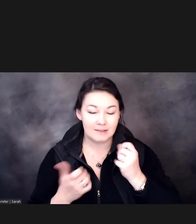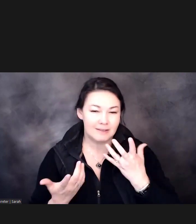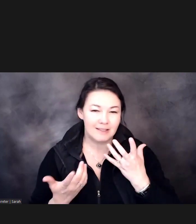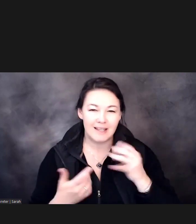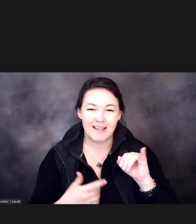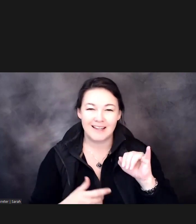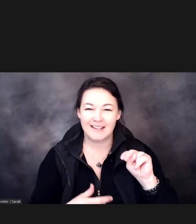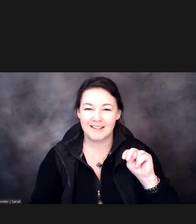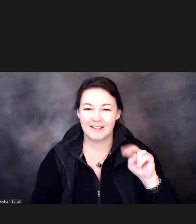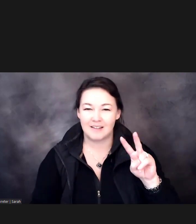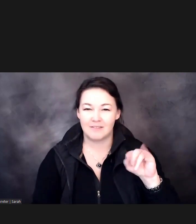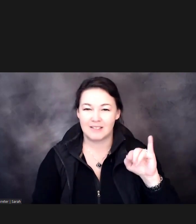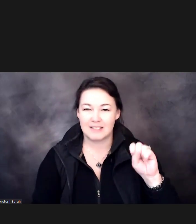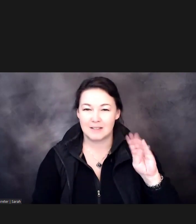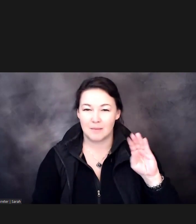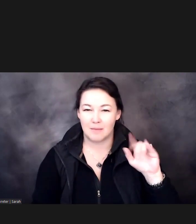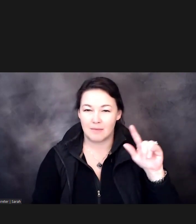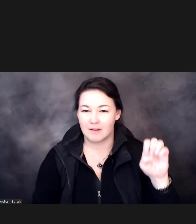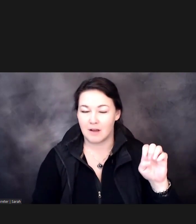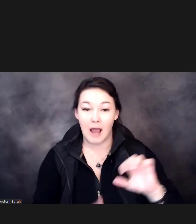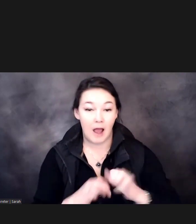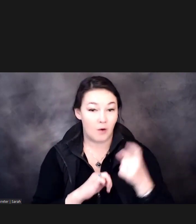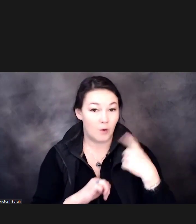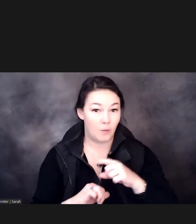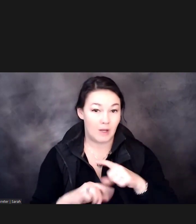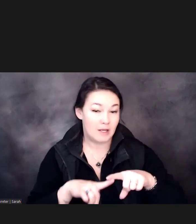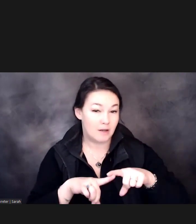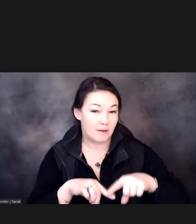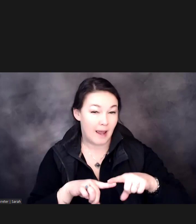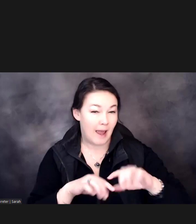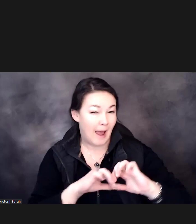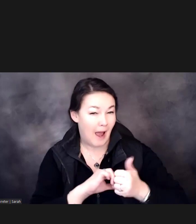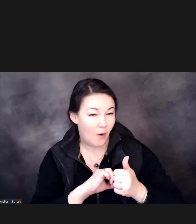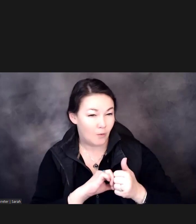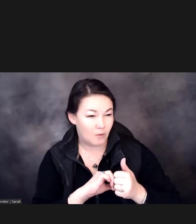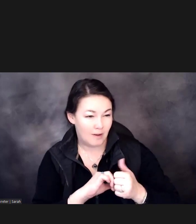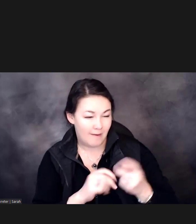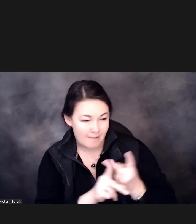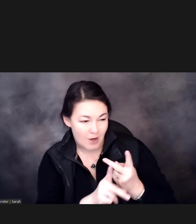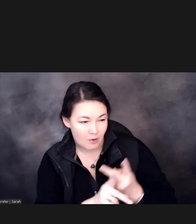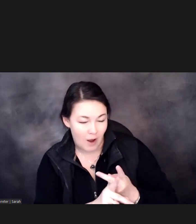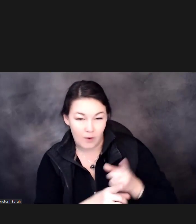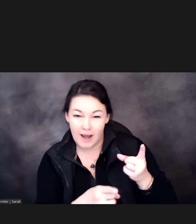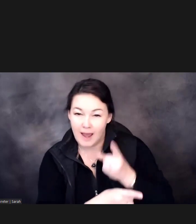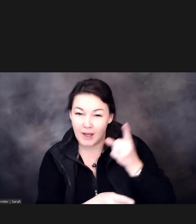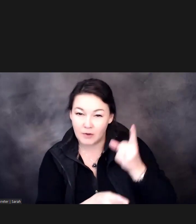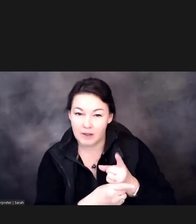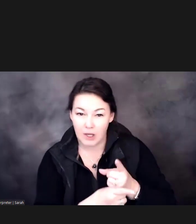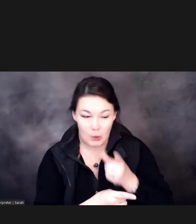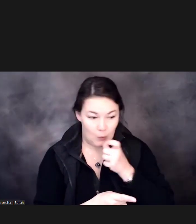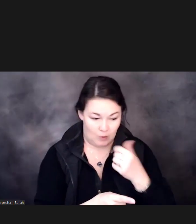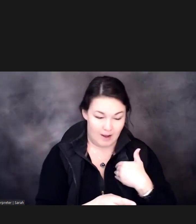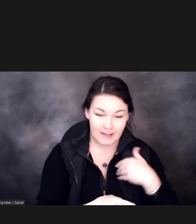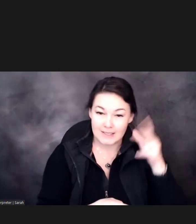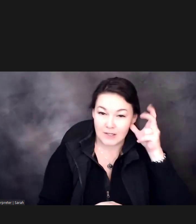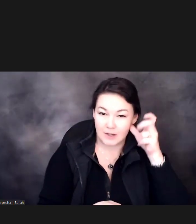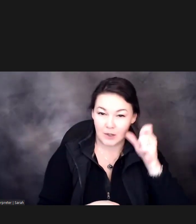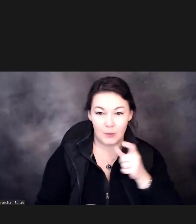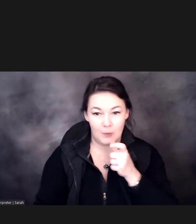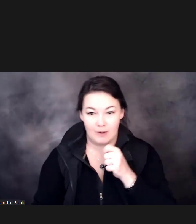So, how can we reliably identify which children have normal hearing and which may not?